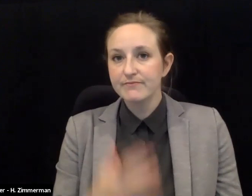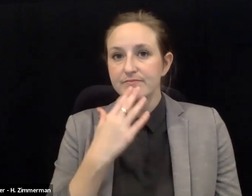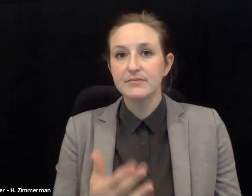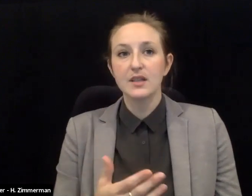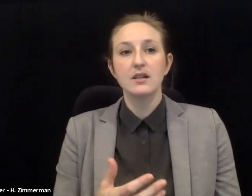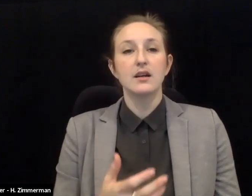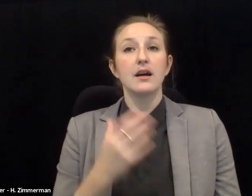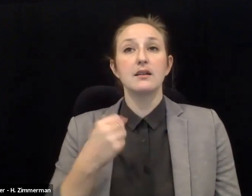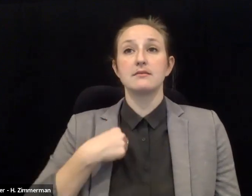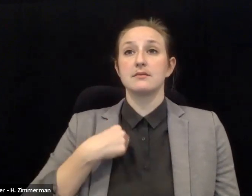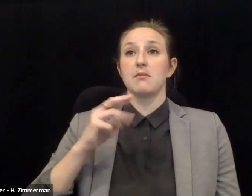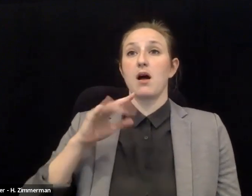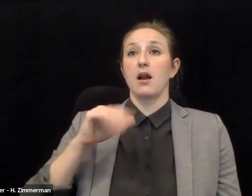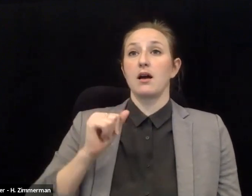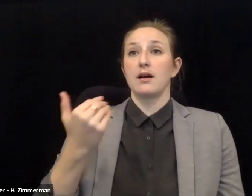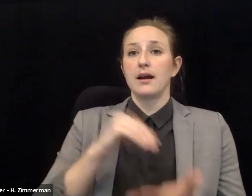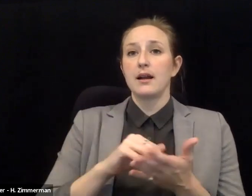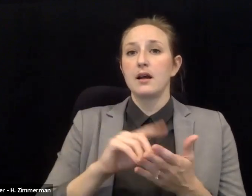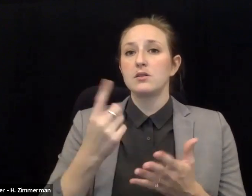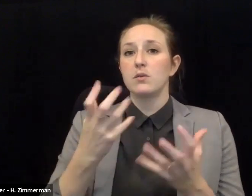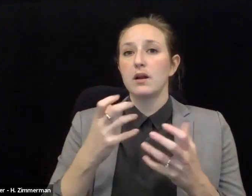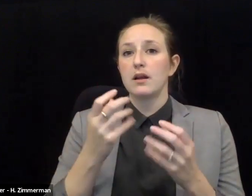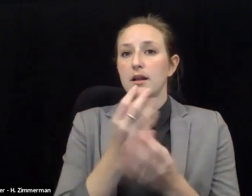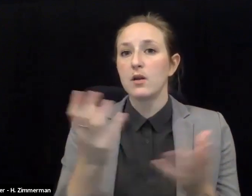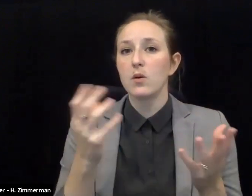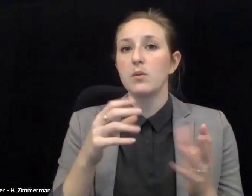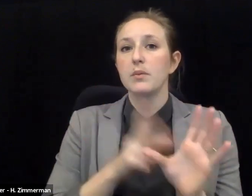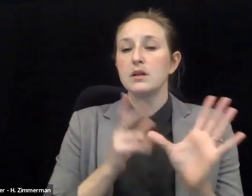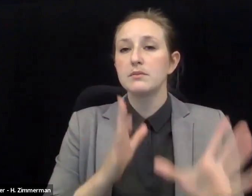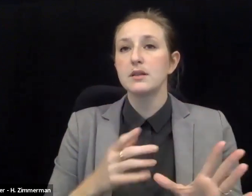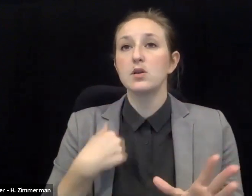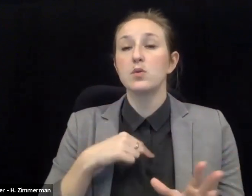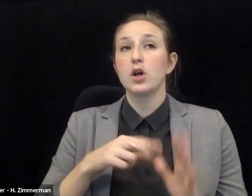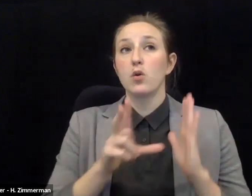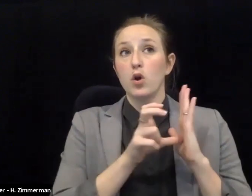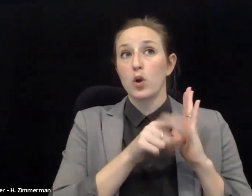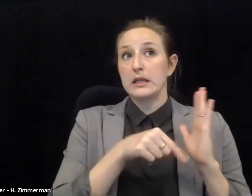Monica, again, I just want to let the participants know that we are recording this session. And so we